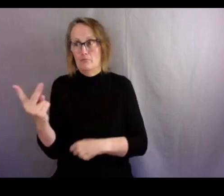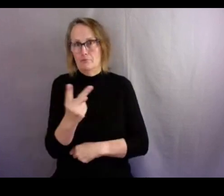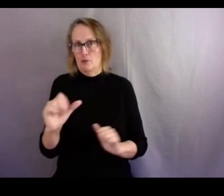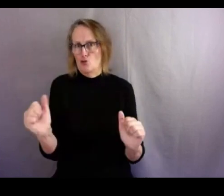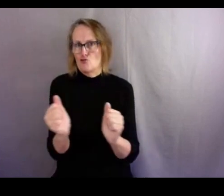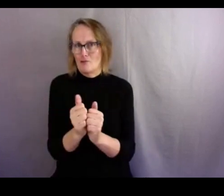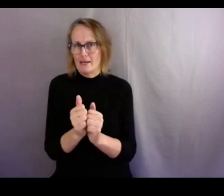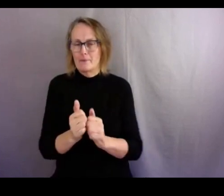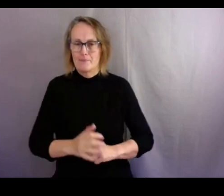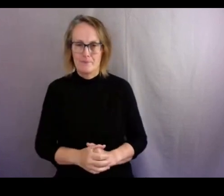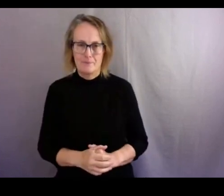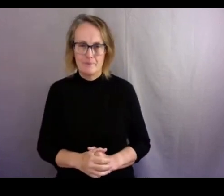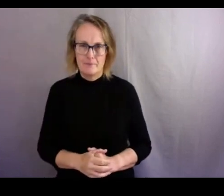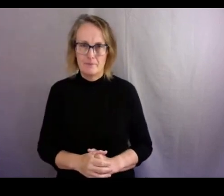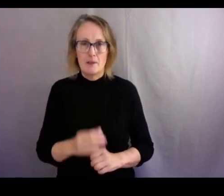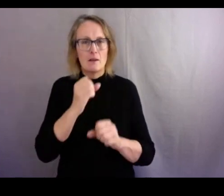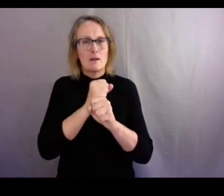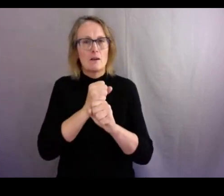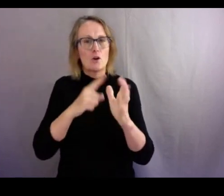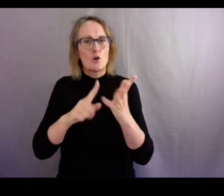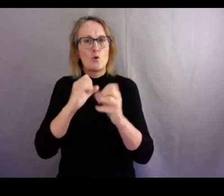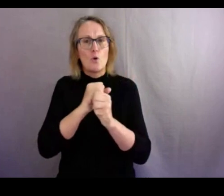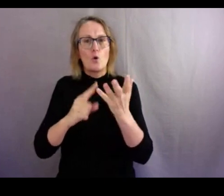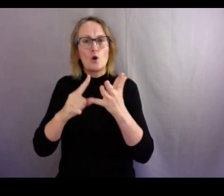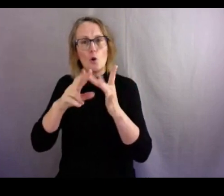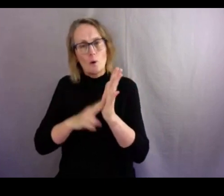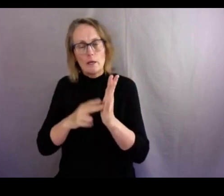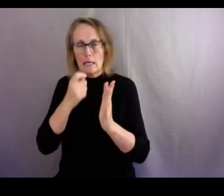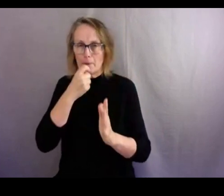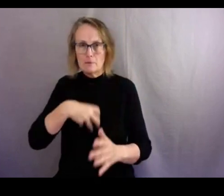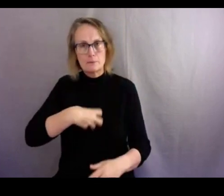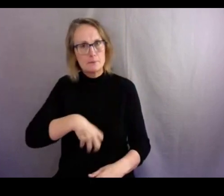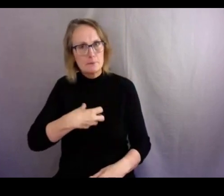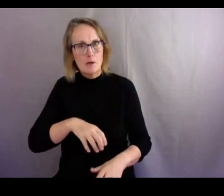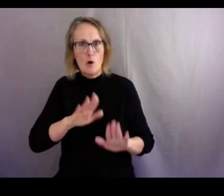Gauguin was so tired of waiting for his friend's poem, so he adds photos to his copy,